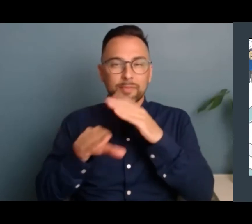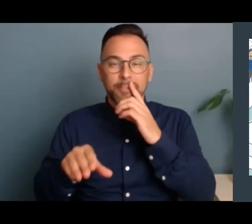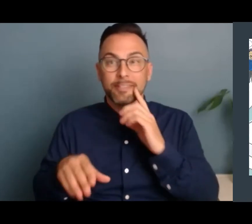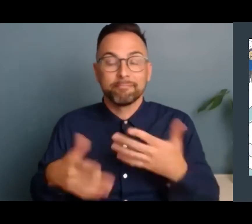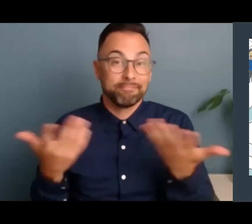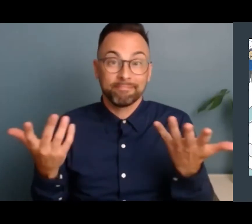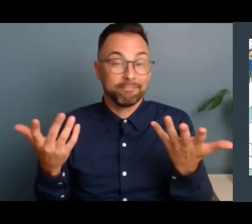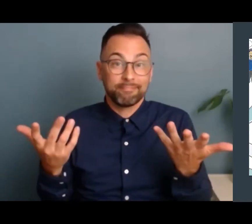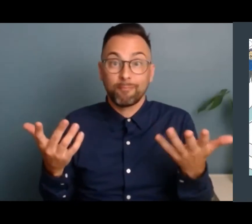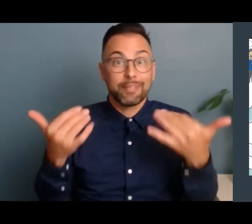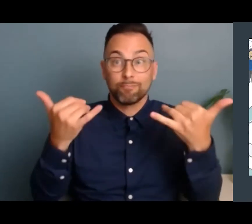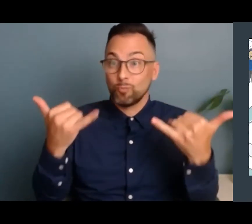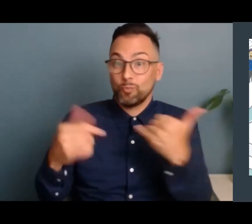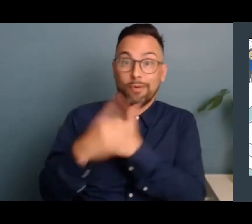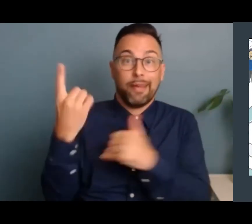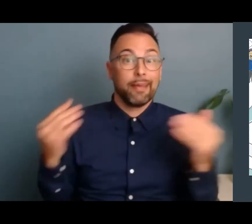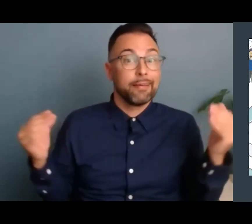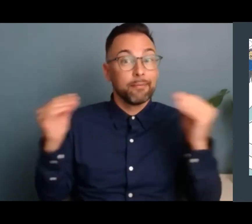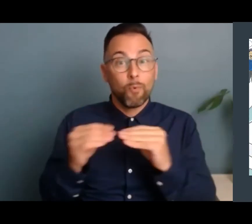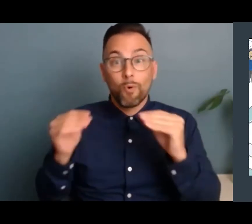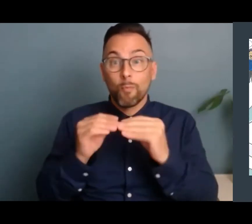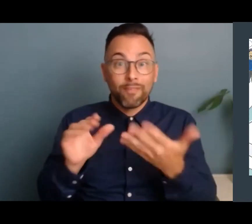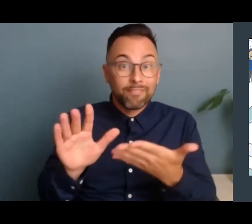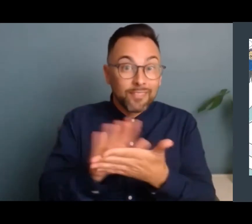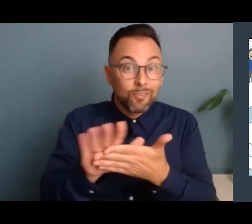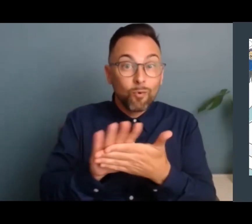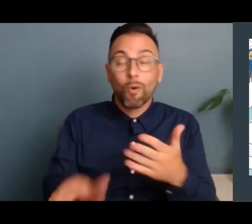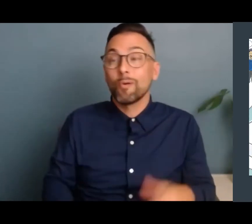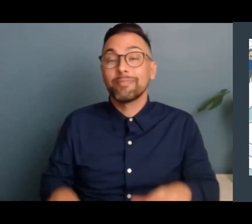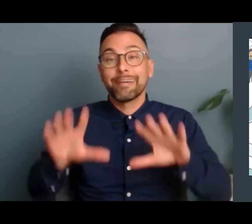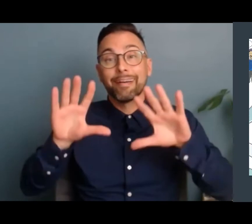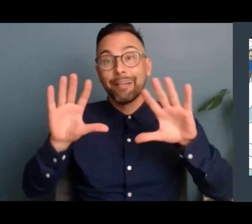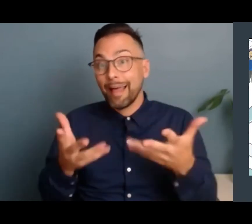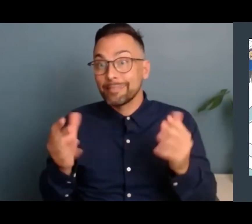Now talking about technology and accessibility, nowadays, there are more and more videos.